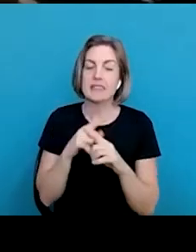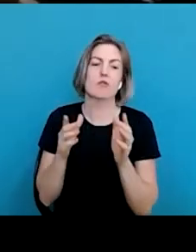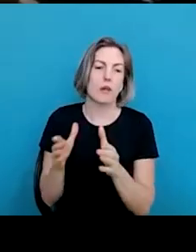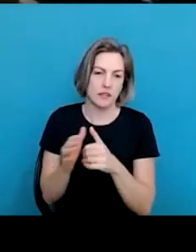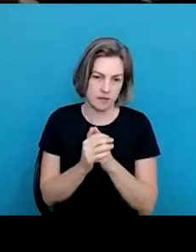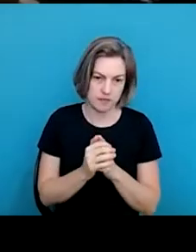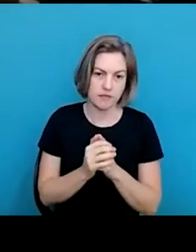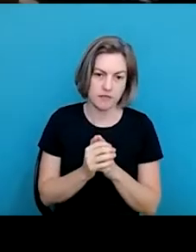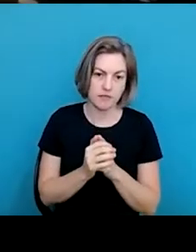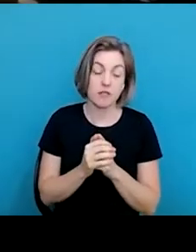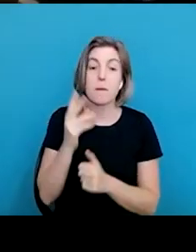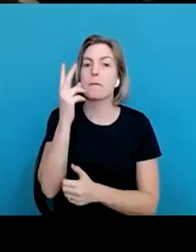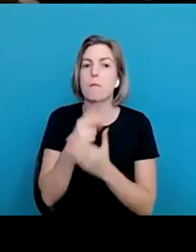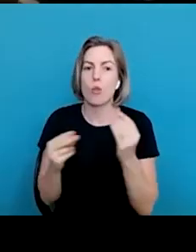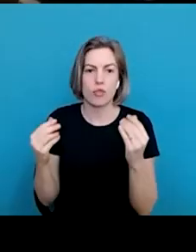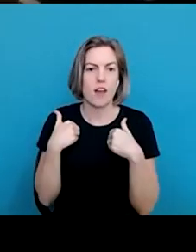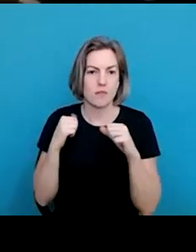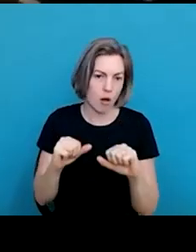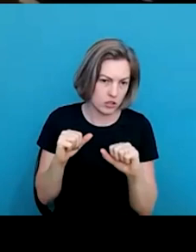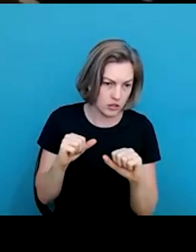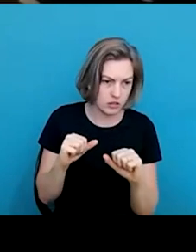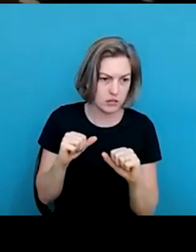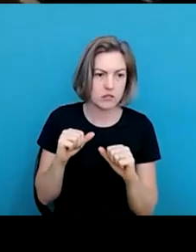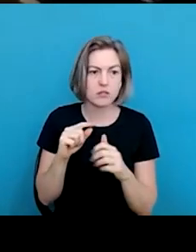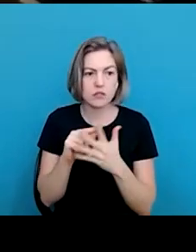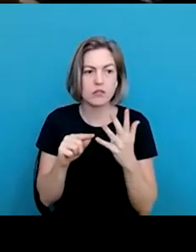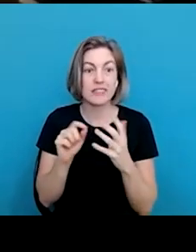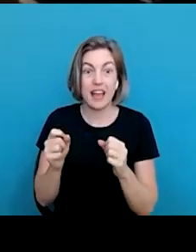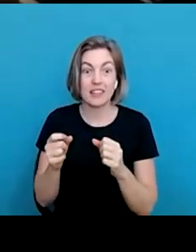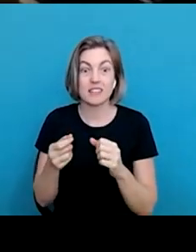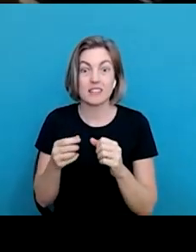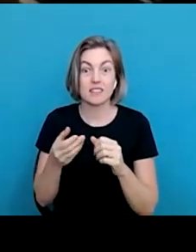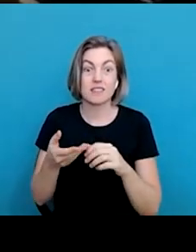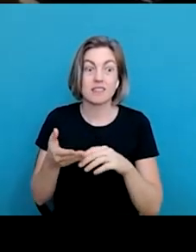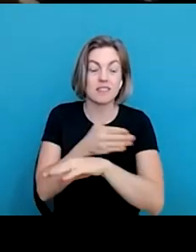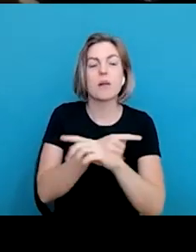I think they both have potentials but they are designed in different ways and could be